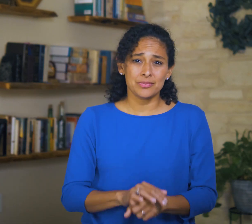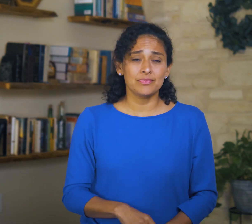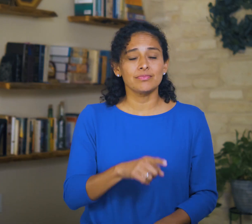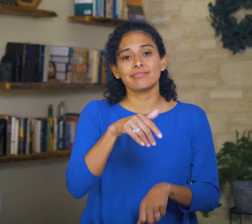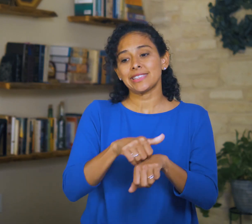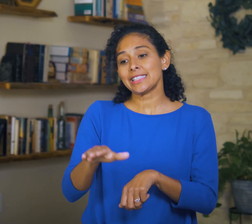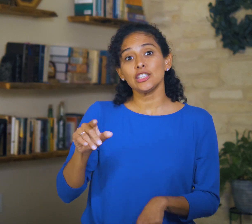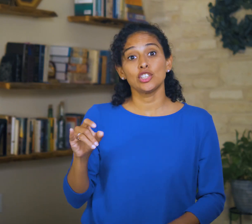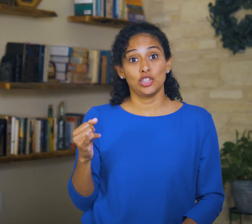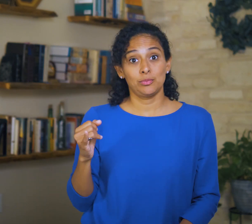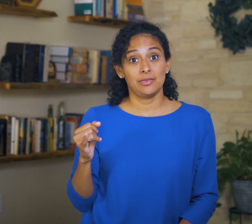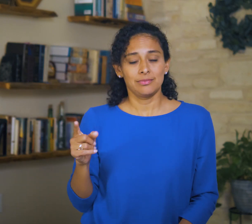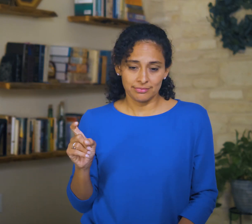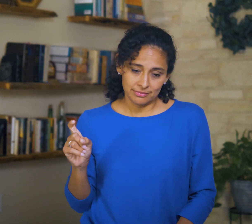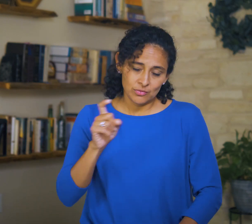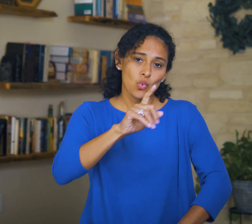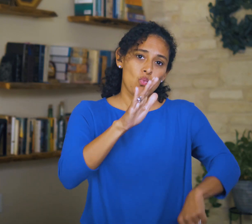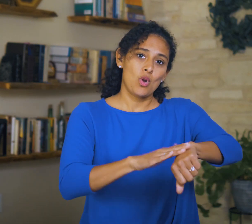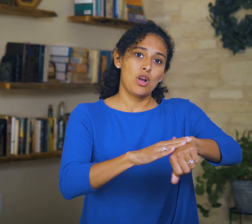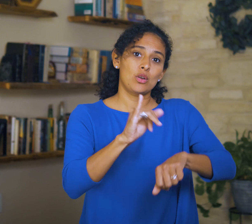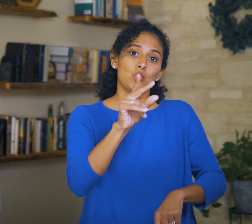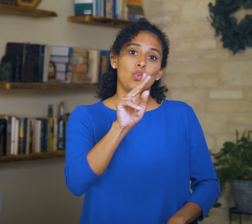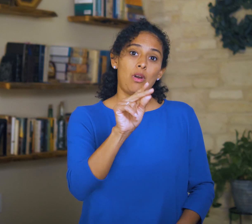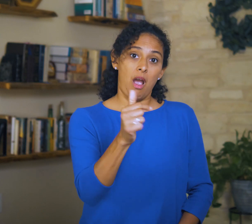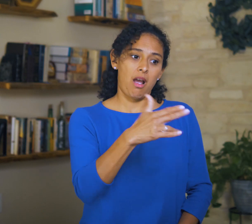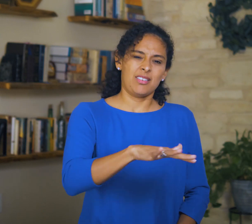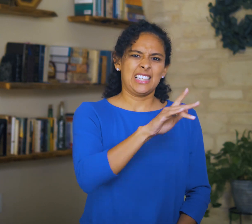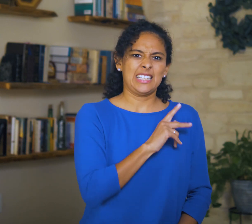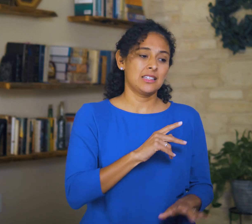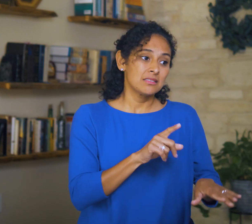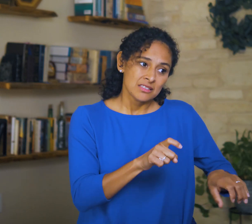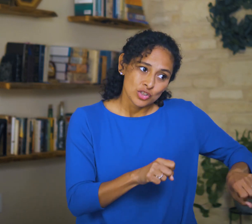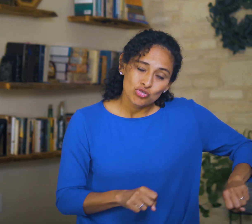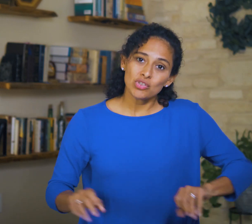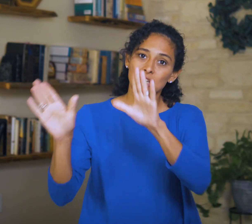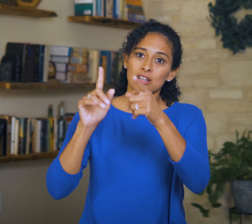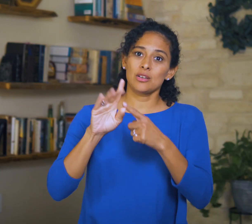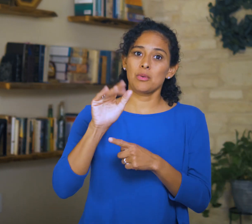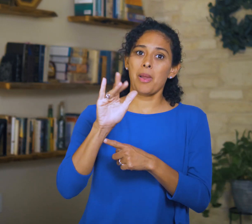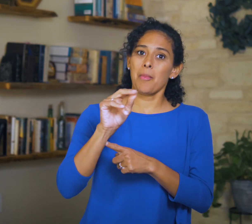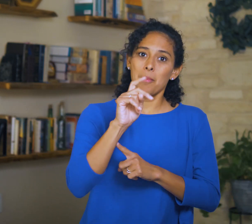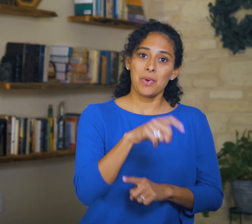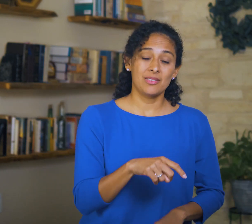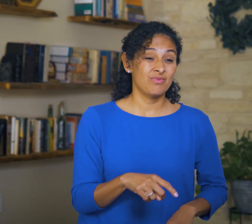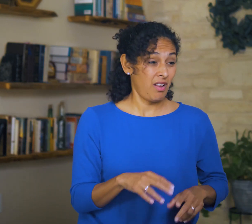He sent Jeremiah to warn Judah’s kings to surrender to Babylon,